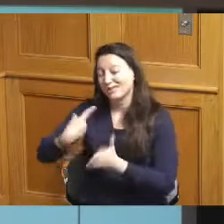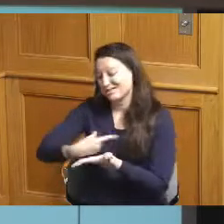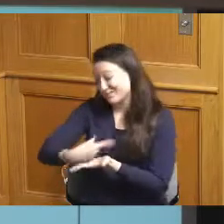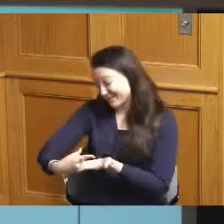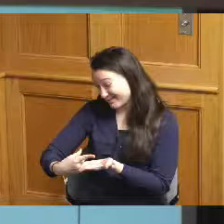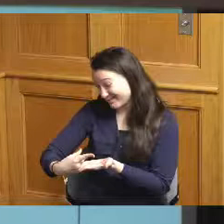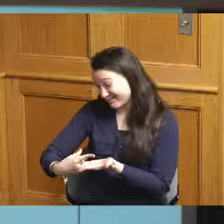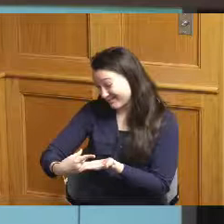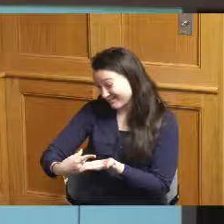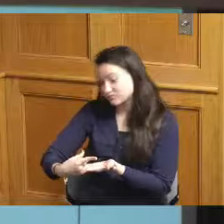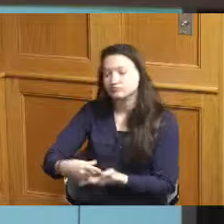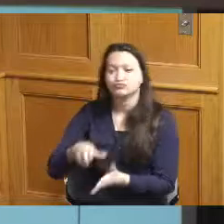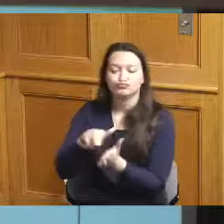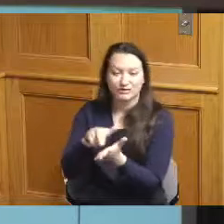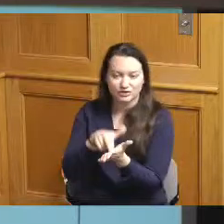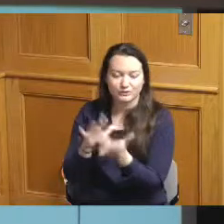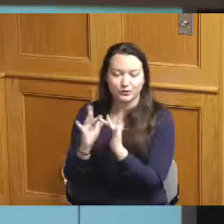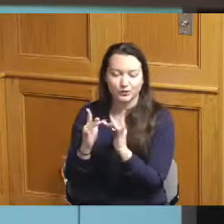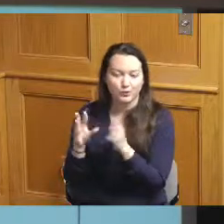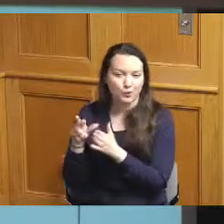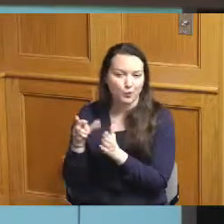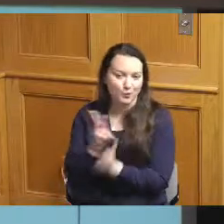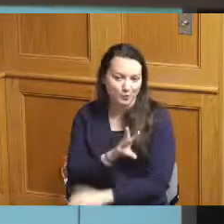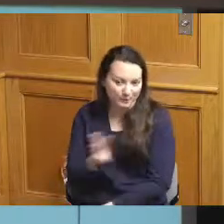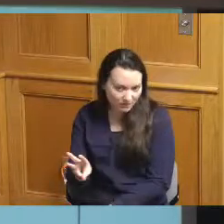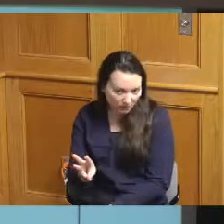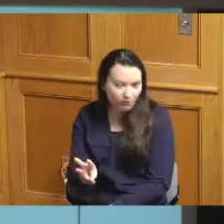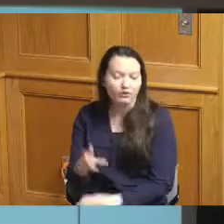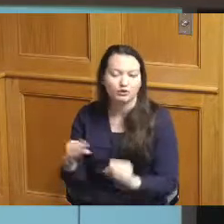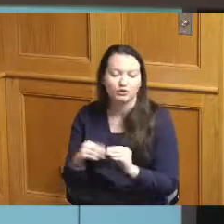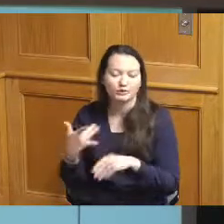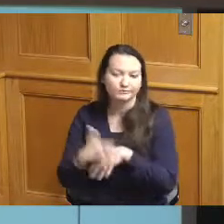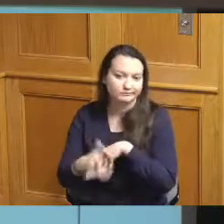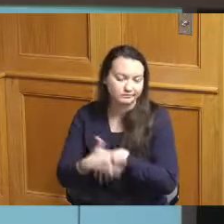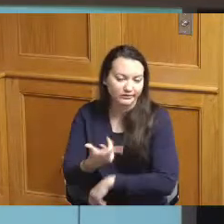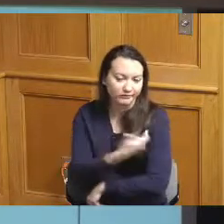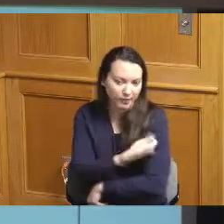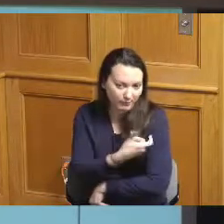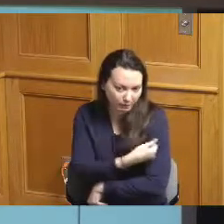continue to take registrations on our website and as more vaccine becomes available we continue to